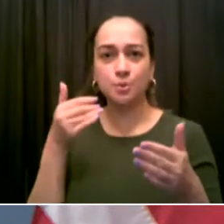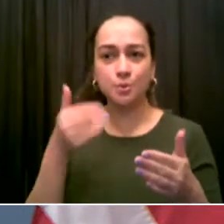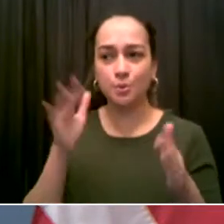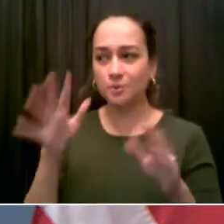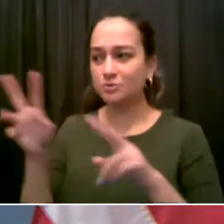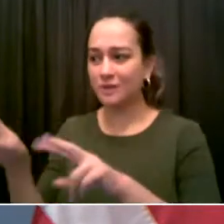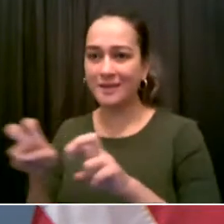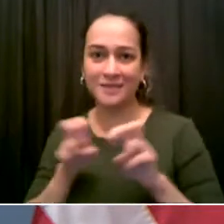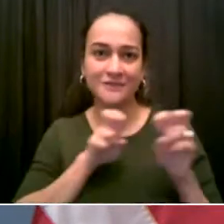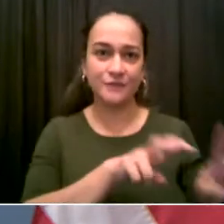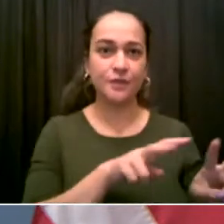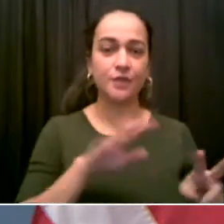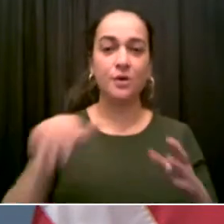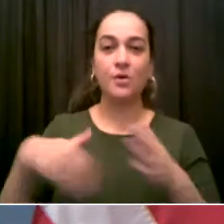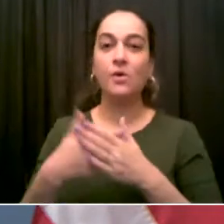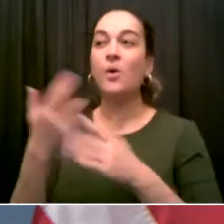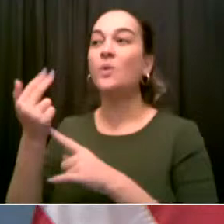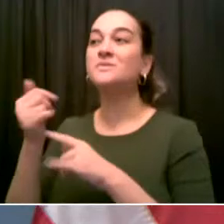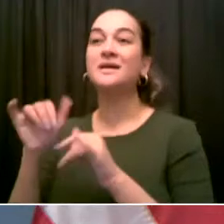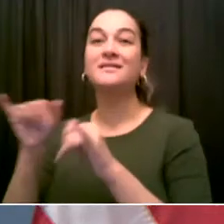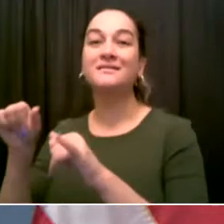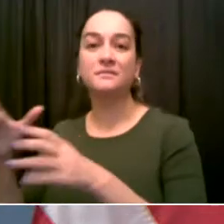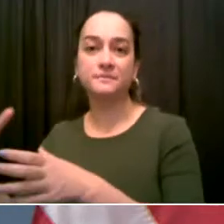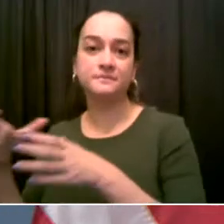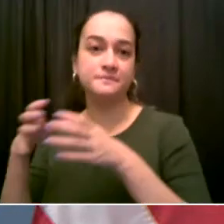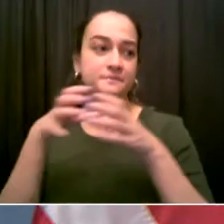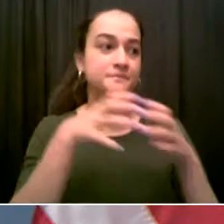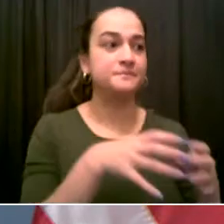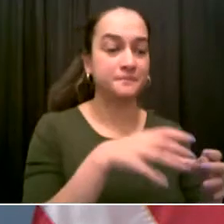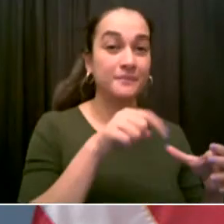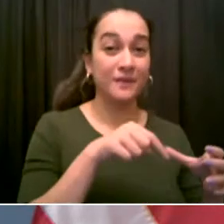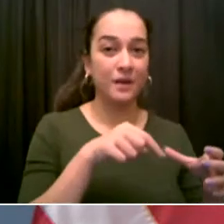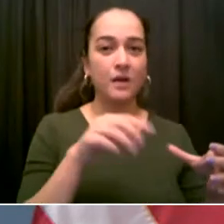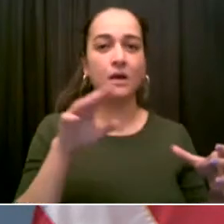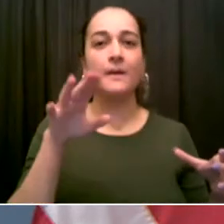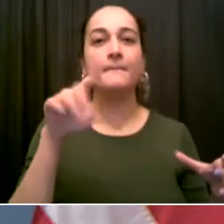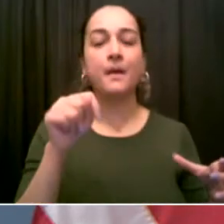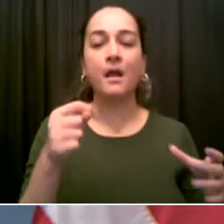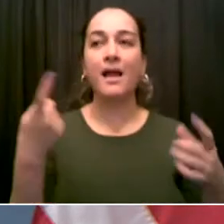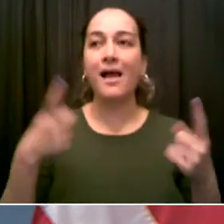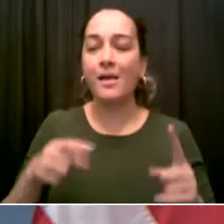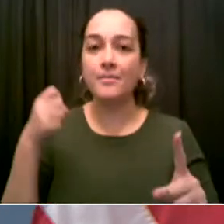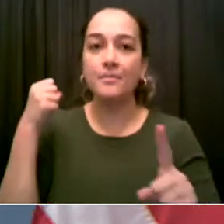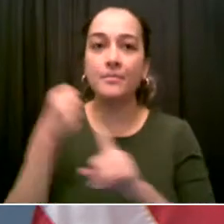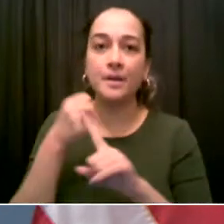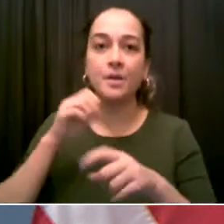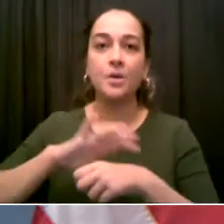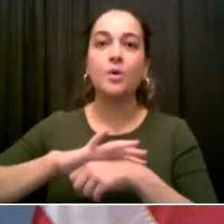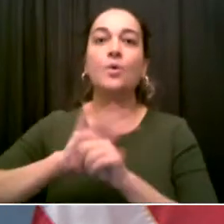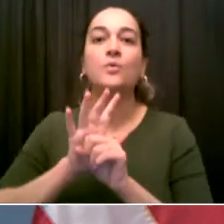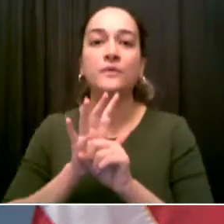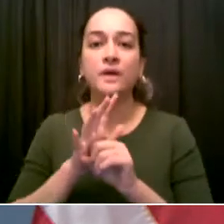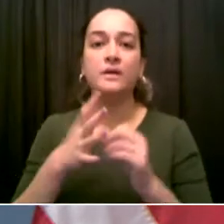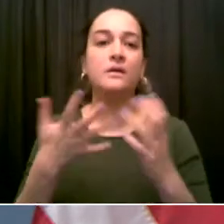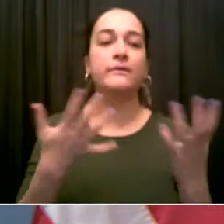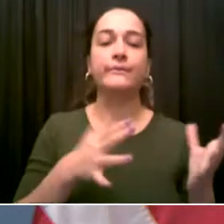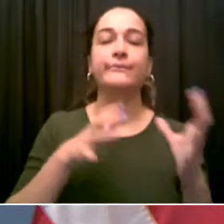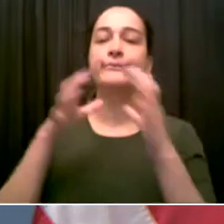SIGNIFICANT PROGRESS ON THAT BEFORE THE